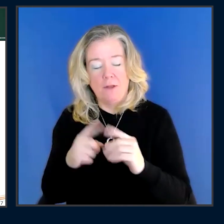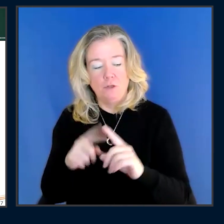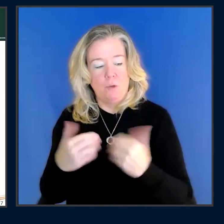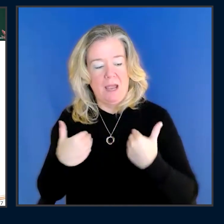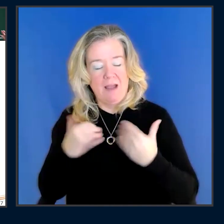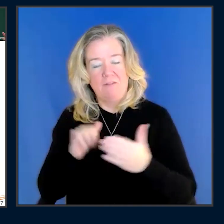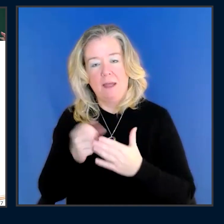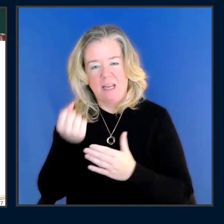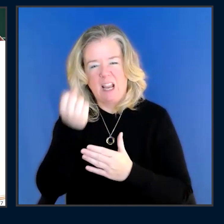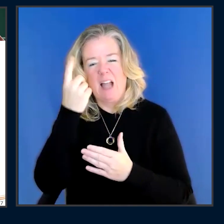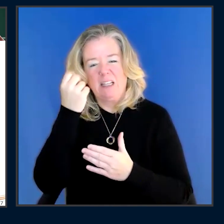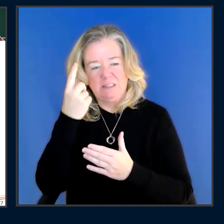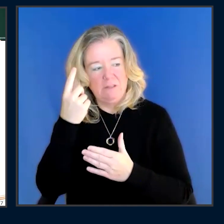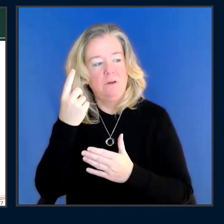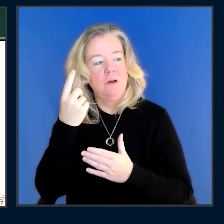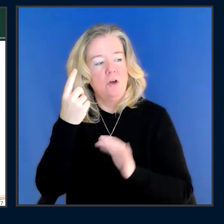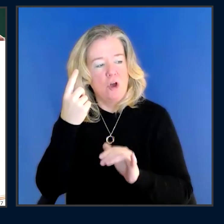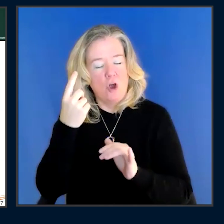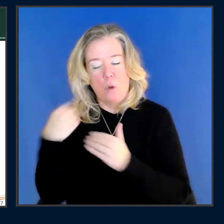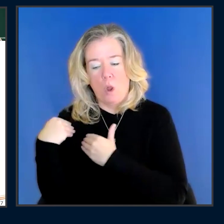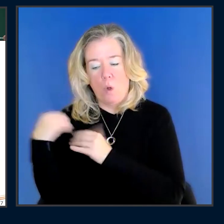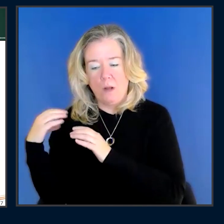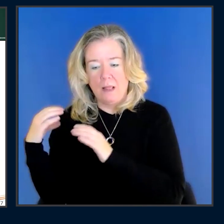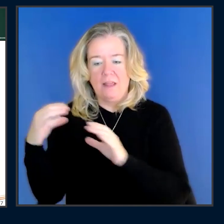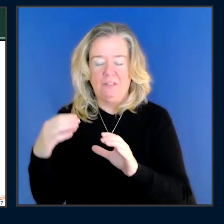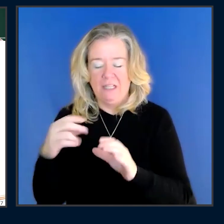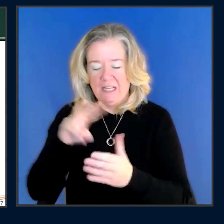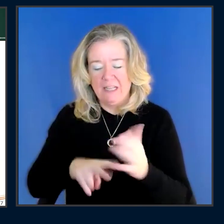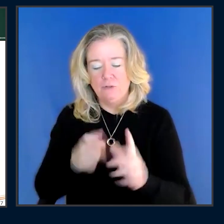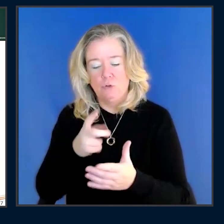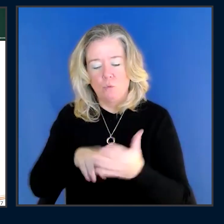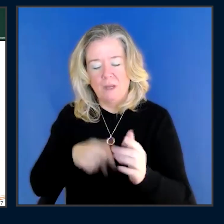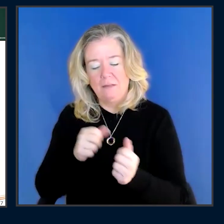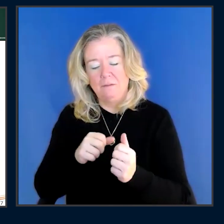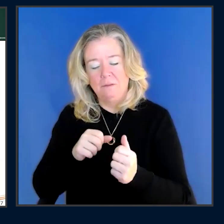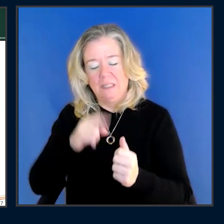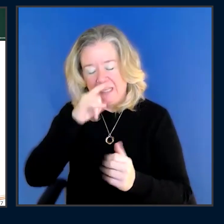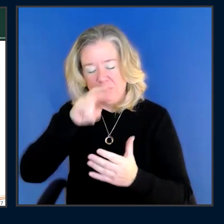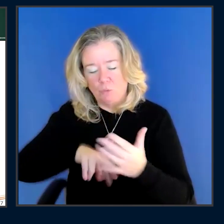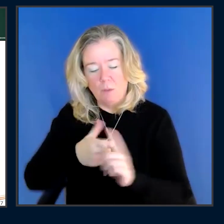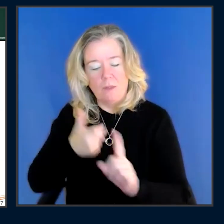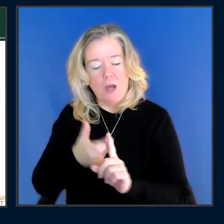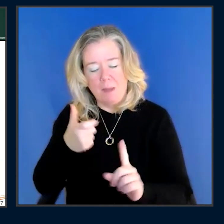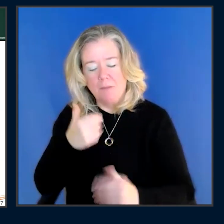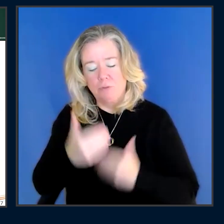that cognitive load lifted, having kids be able to read with automaticity to-to focus on the meaning.